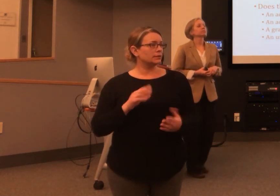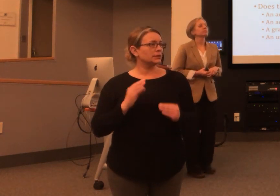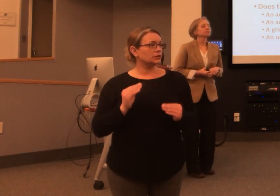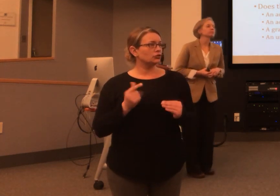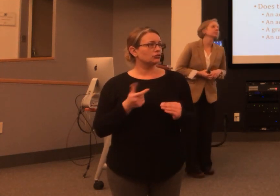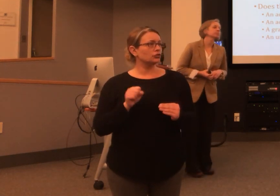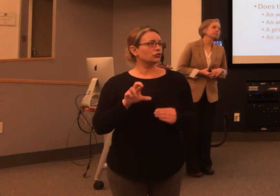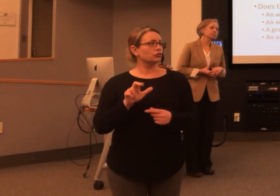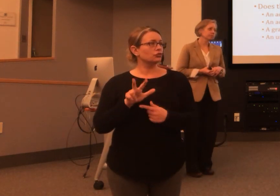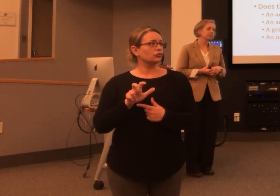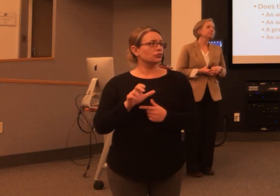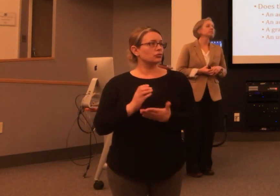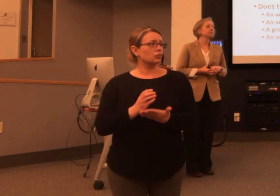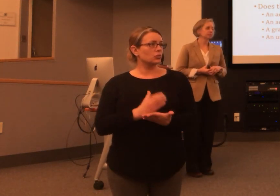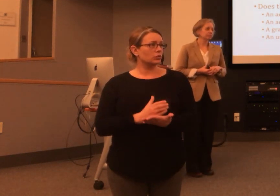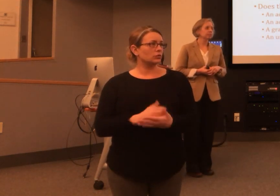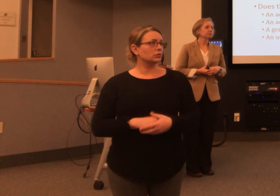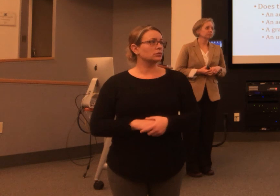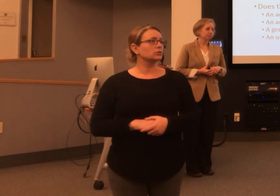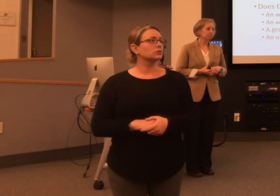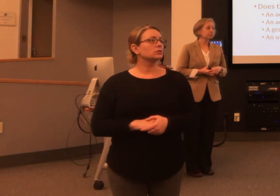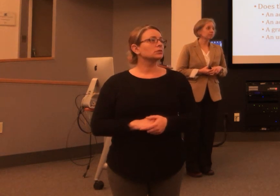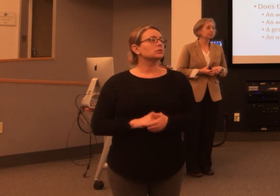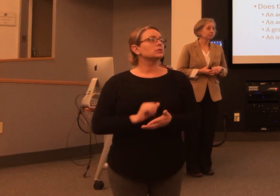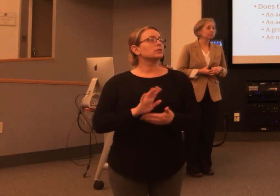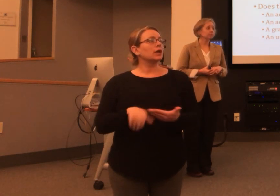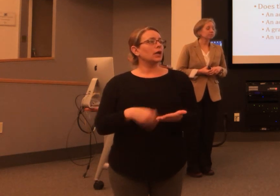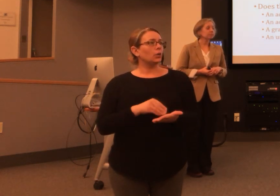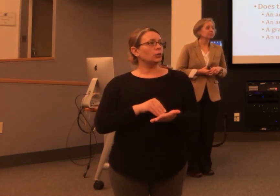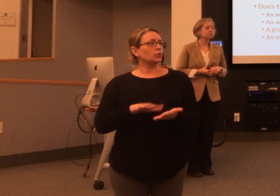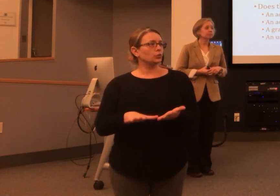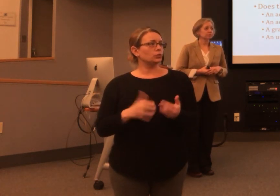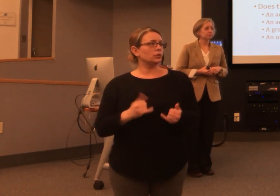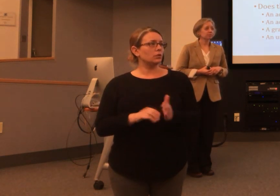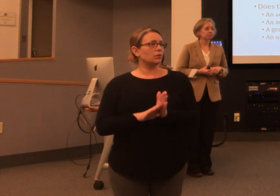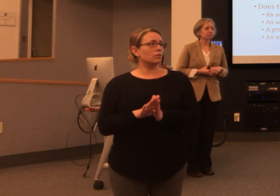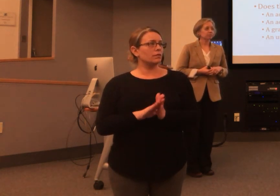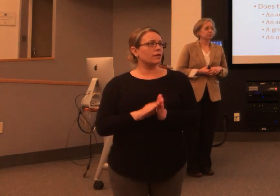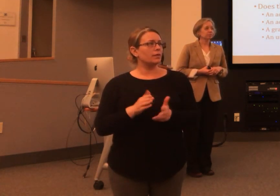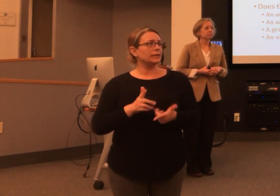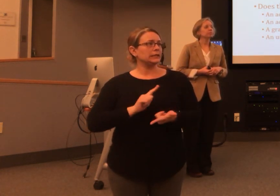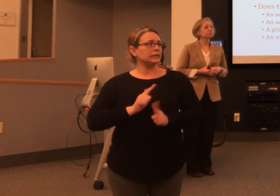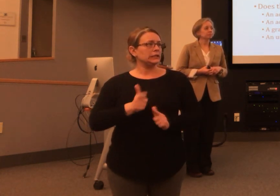Our students are helping age timeline, interactive timeline, including digital.